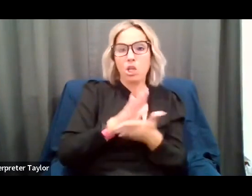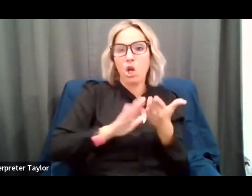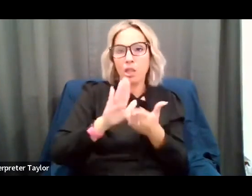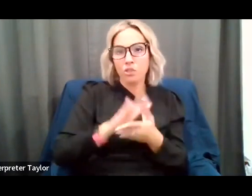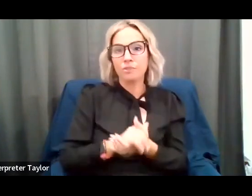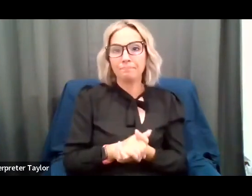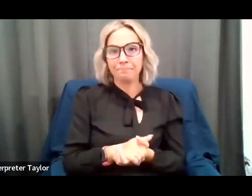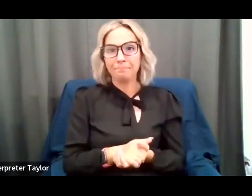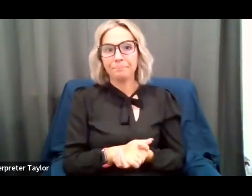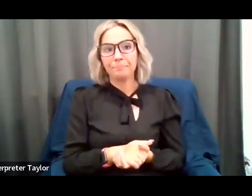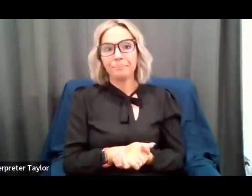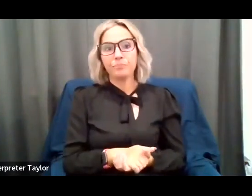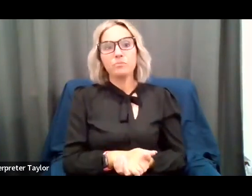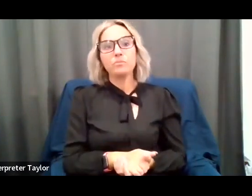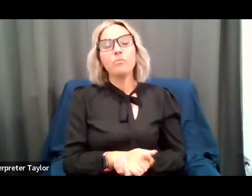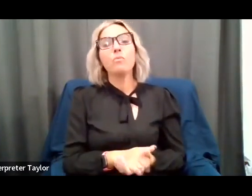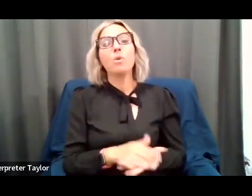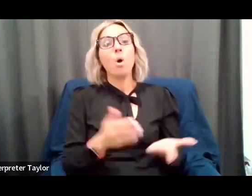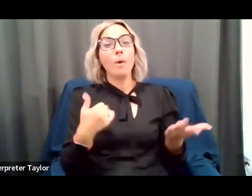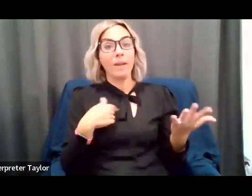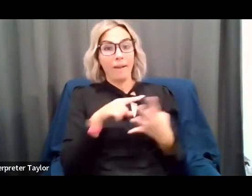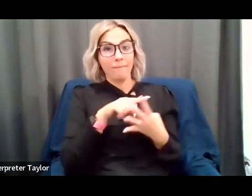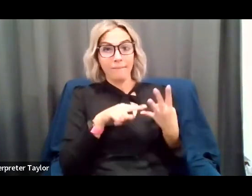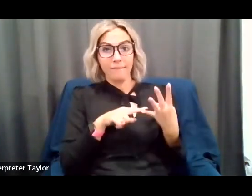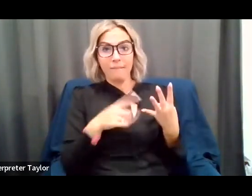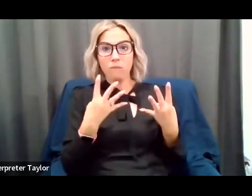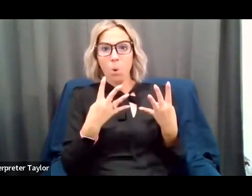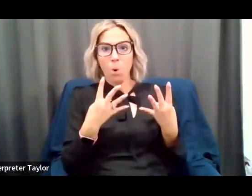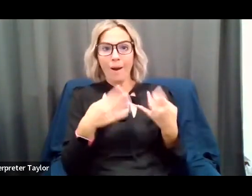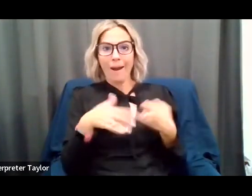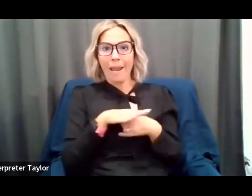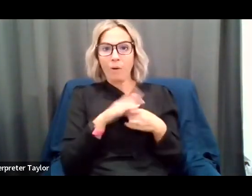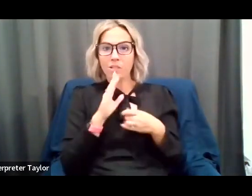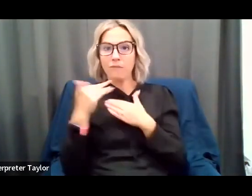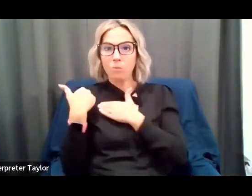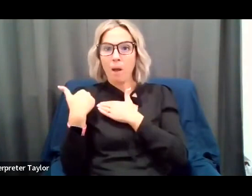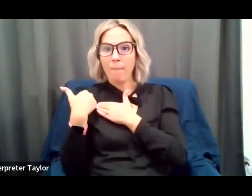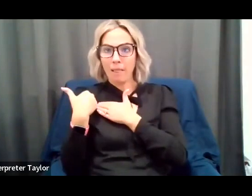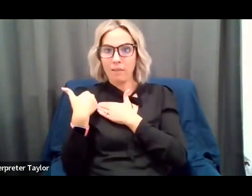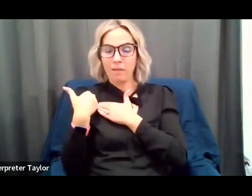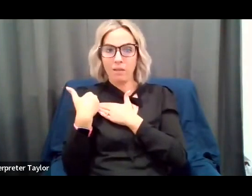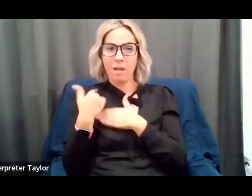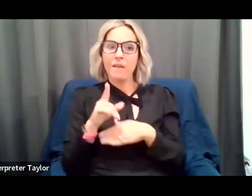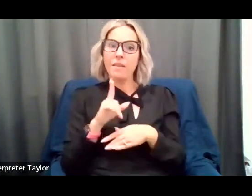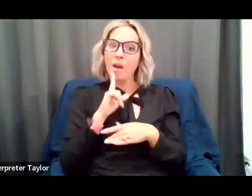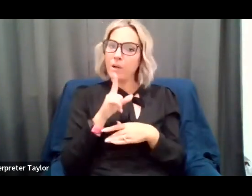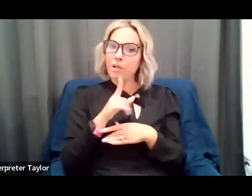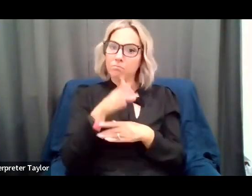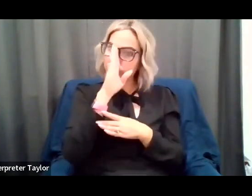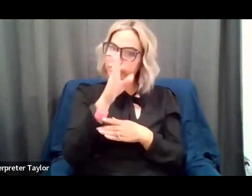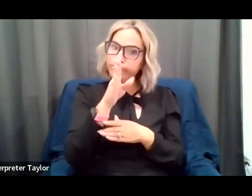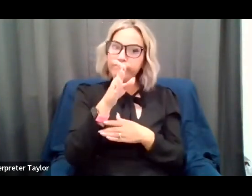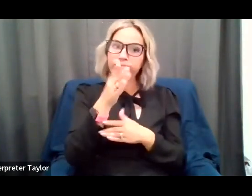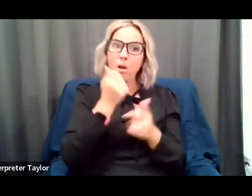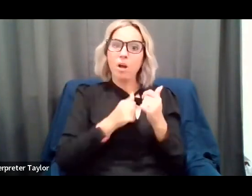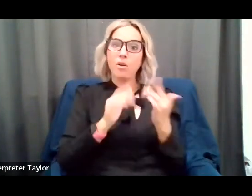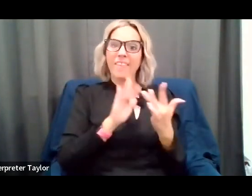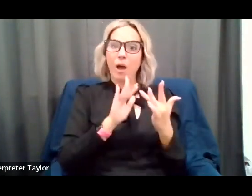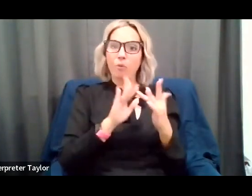So we have these, um, four areas of responsibility that really fall directly under the Outreach department.